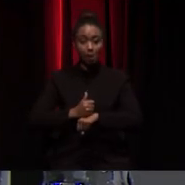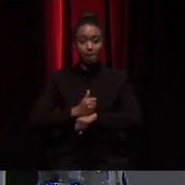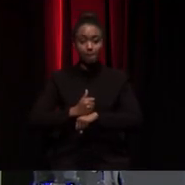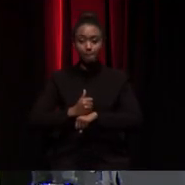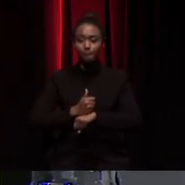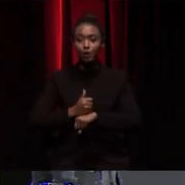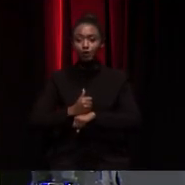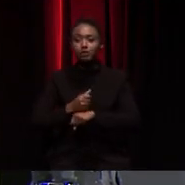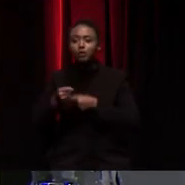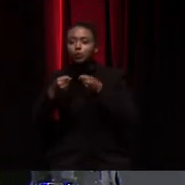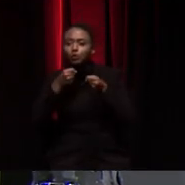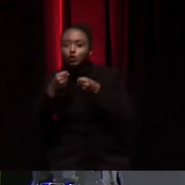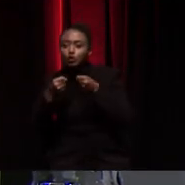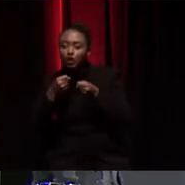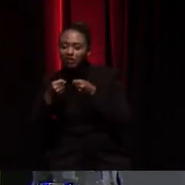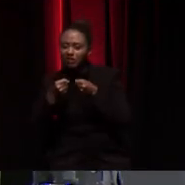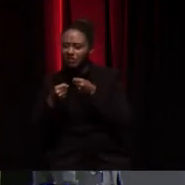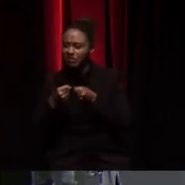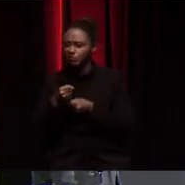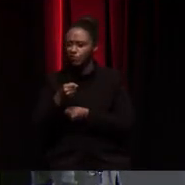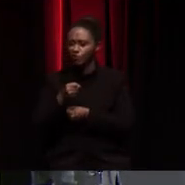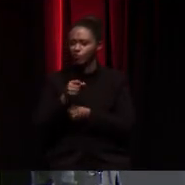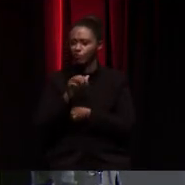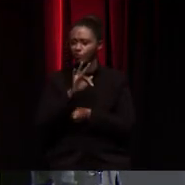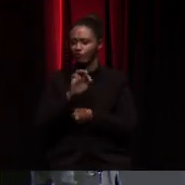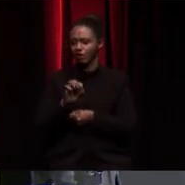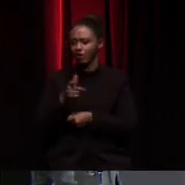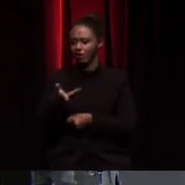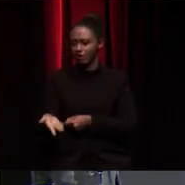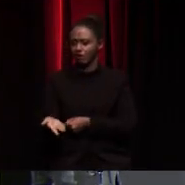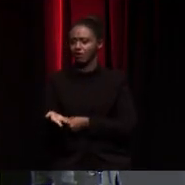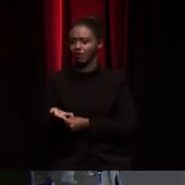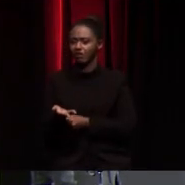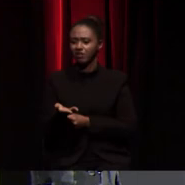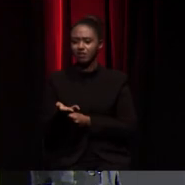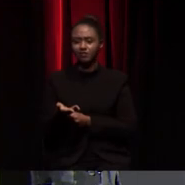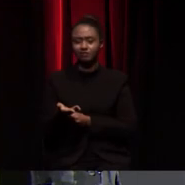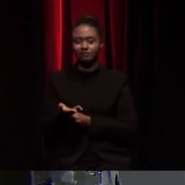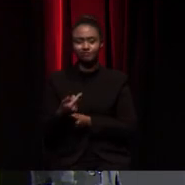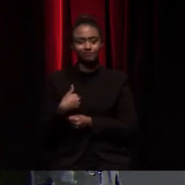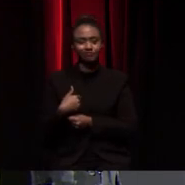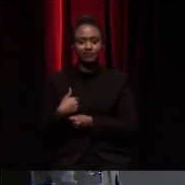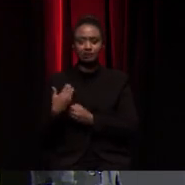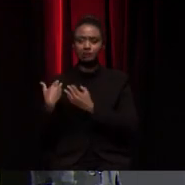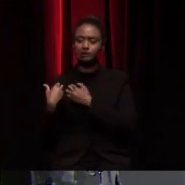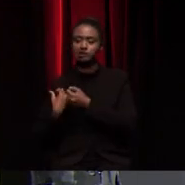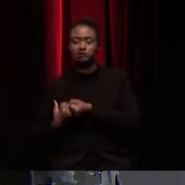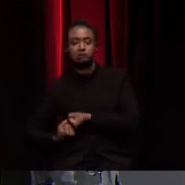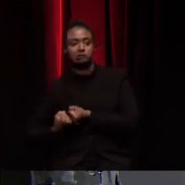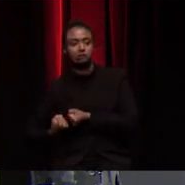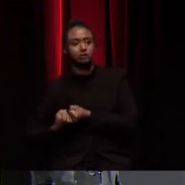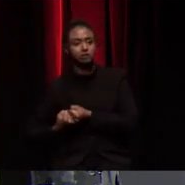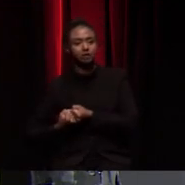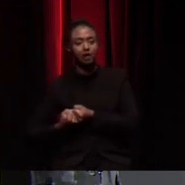I think it’s terrible, a real burden. In no other profession you choose, Physics, for example,